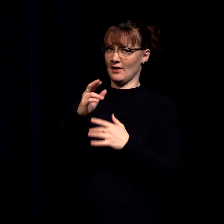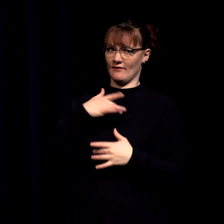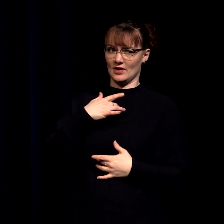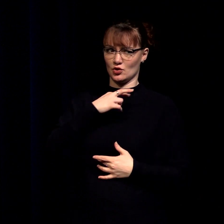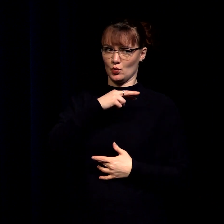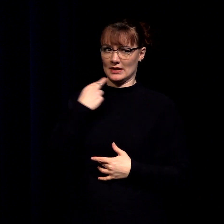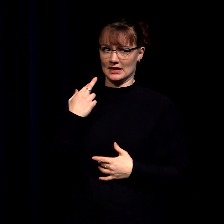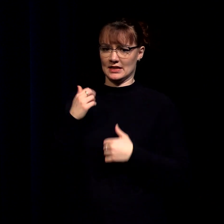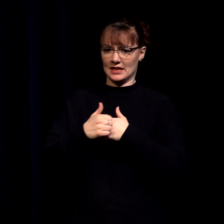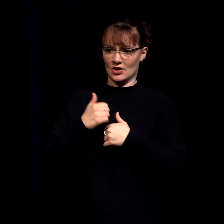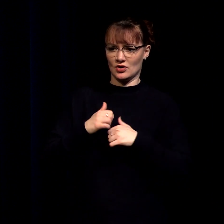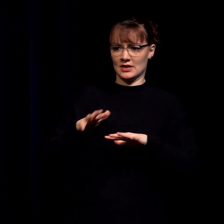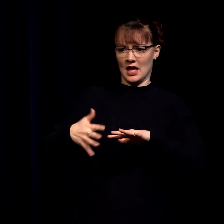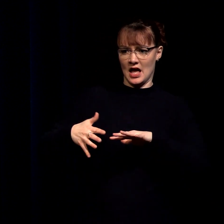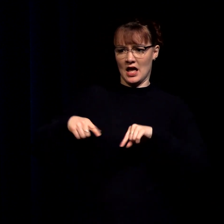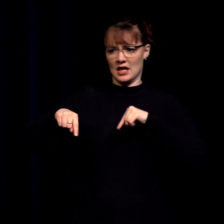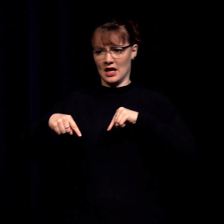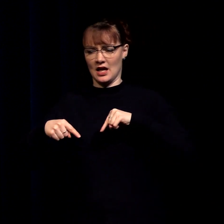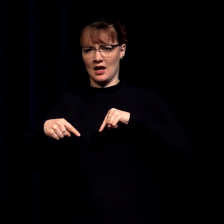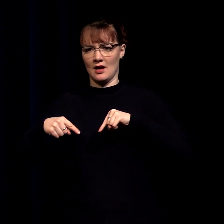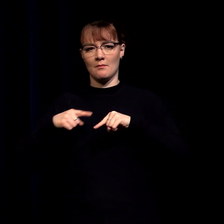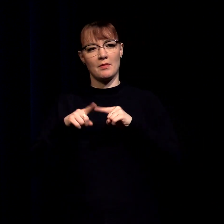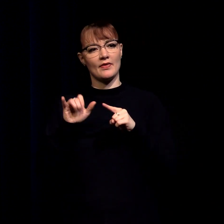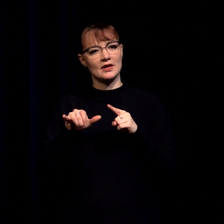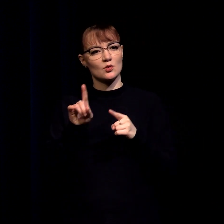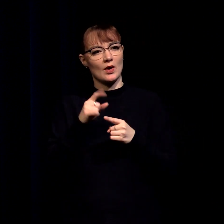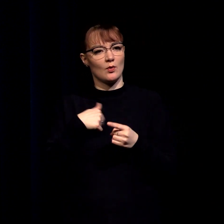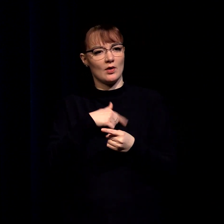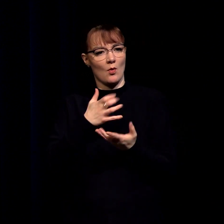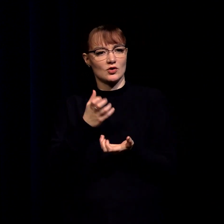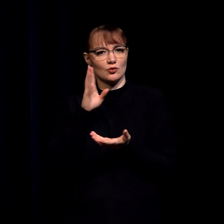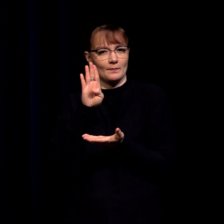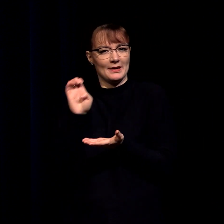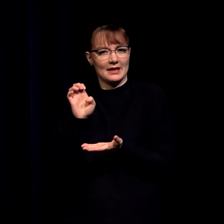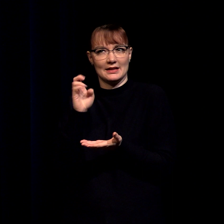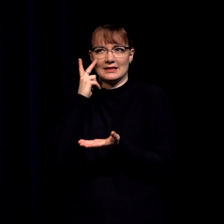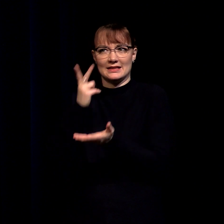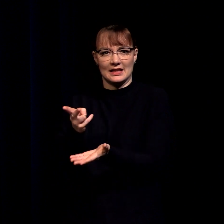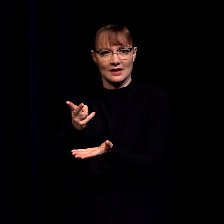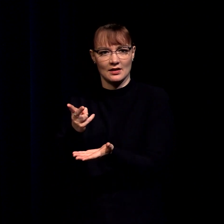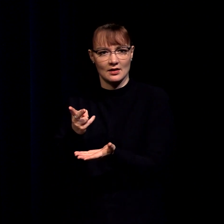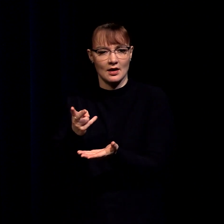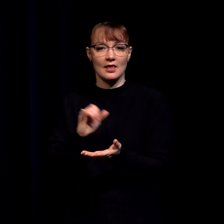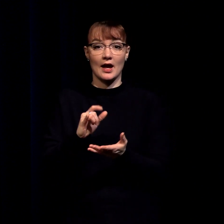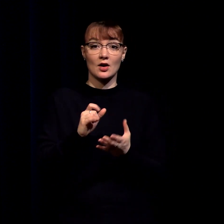expansion or growth in anything, it's going to be risky. Going from two kids have three kids. My goodness, we're outnumbered.